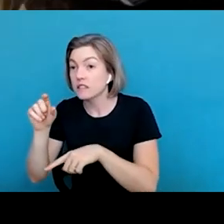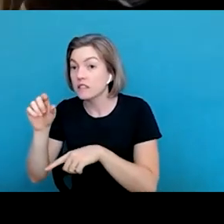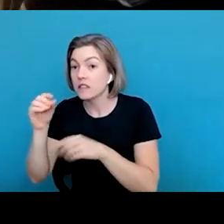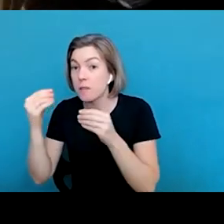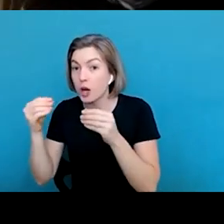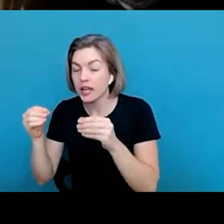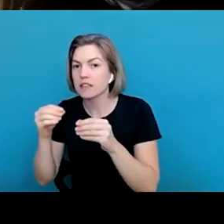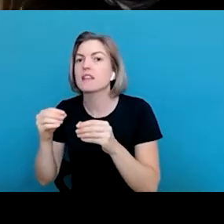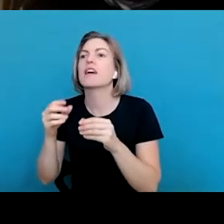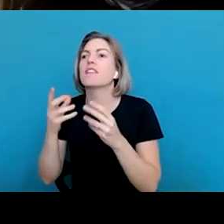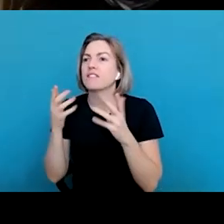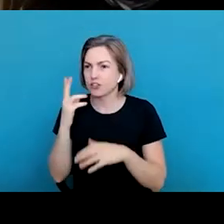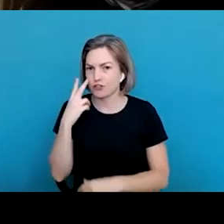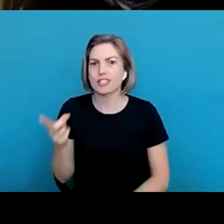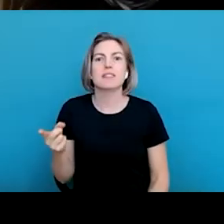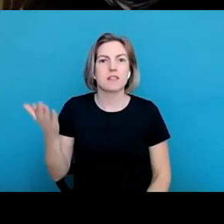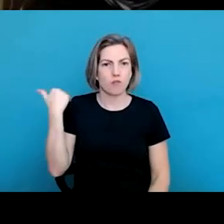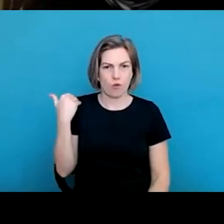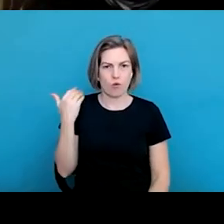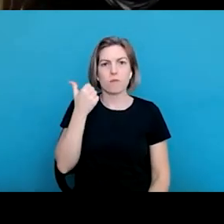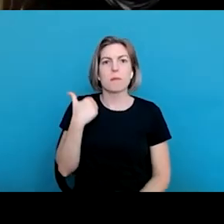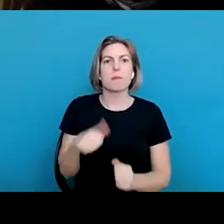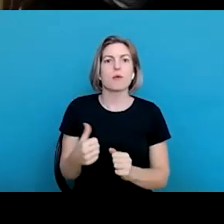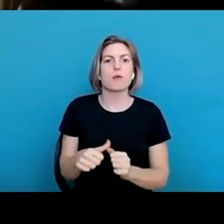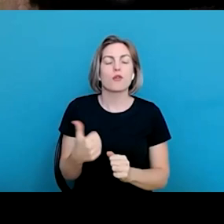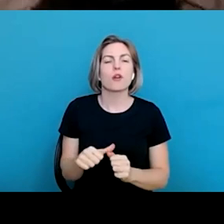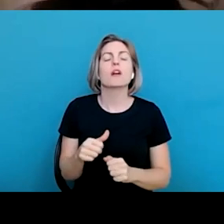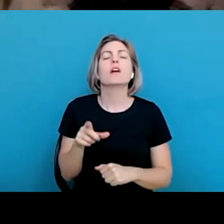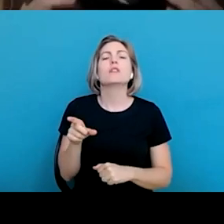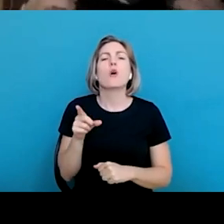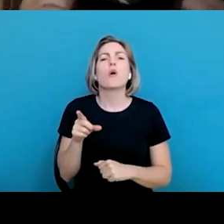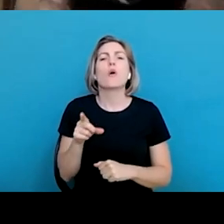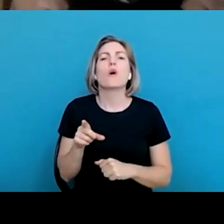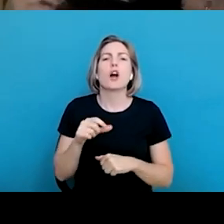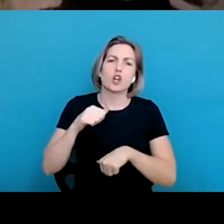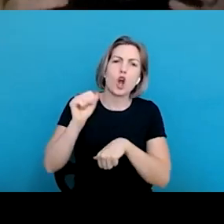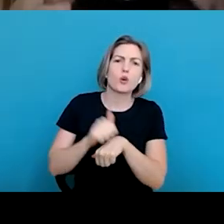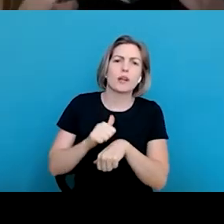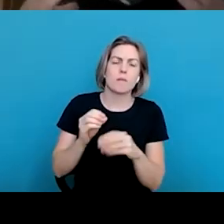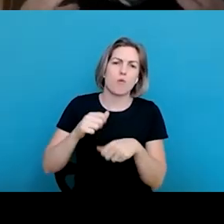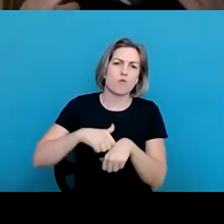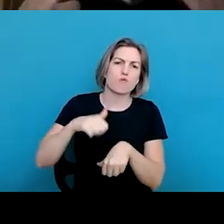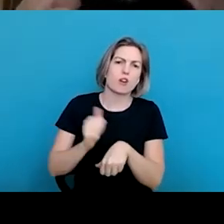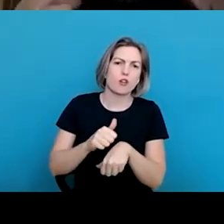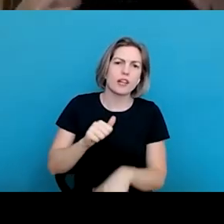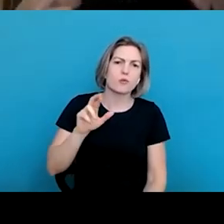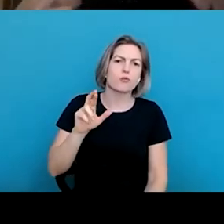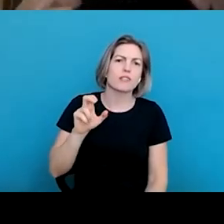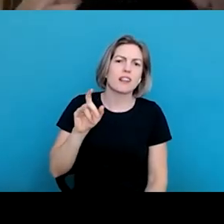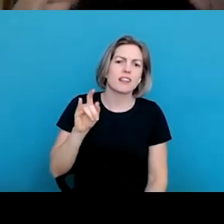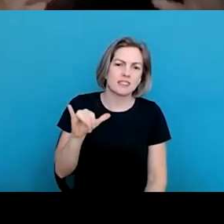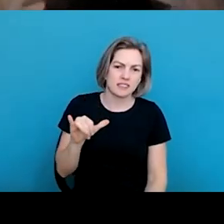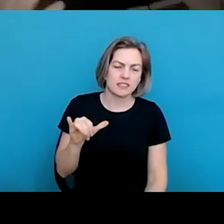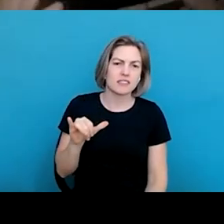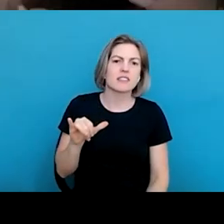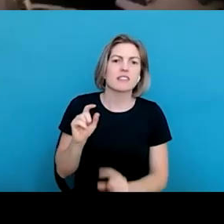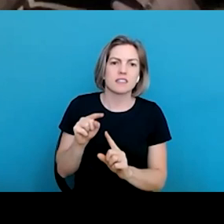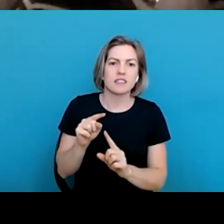So this level of concreteness, or level of reality, that you can go around and really